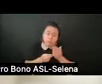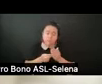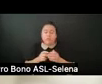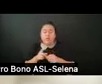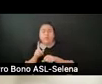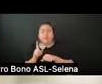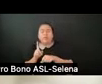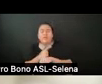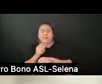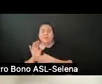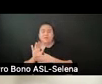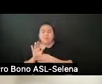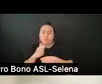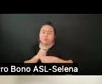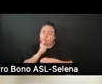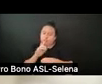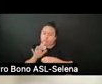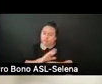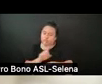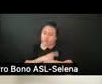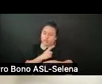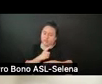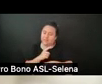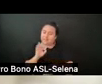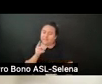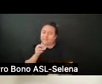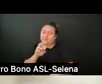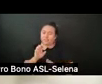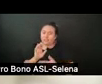feature. Hopefully that is a bit more clear.